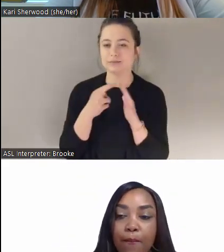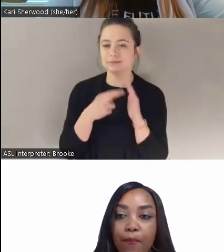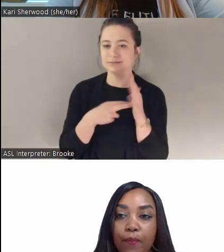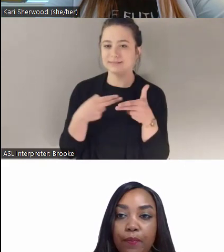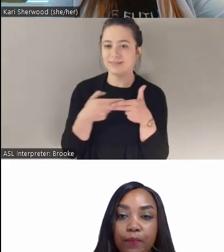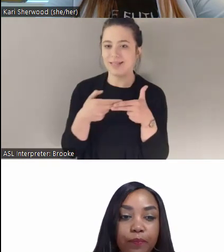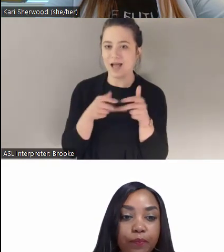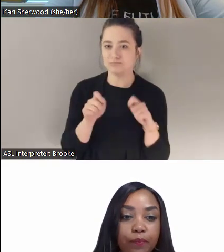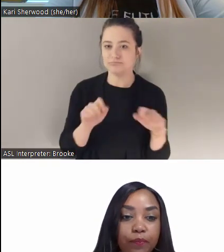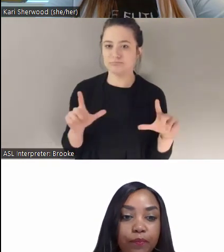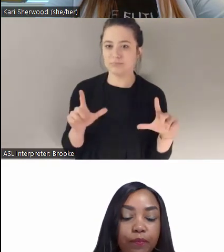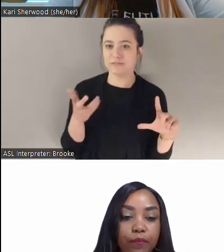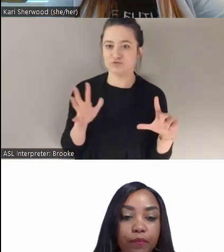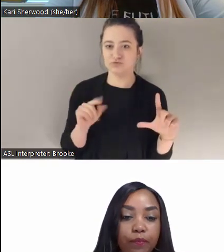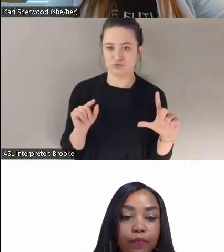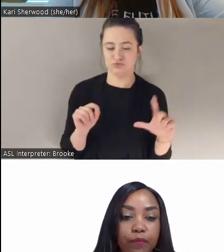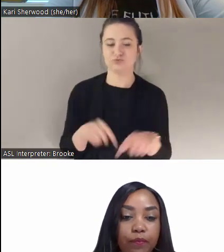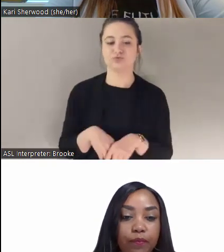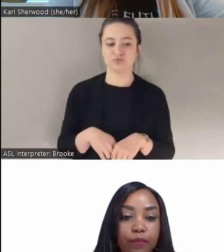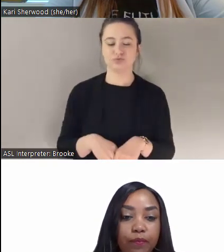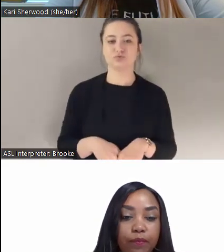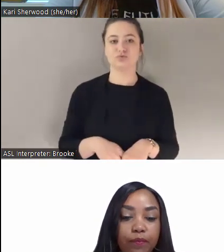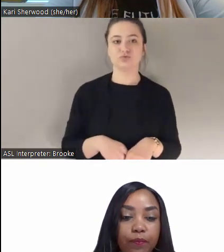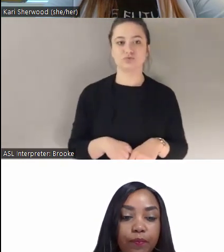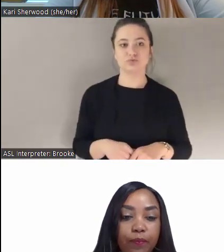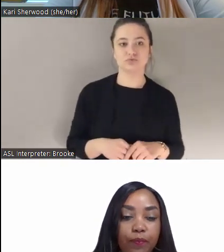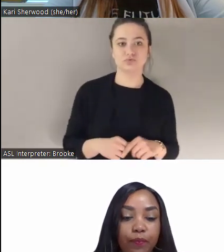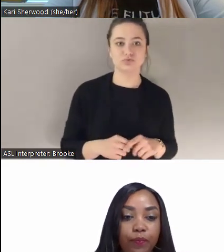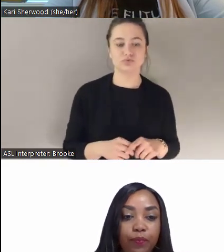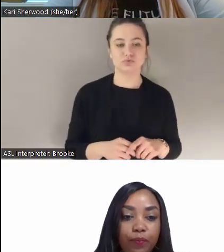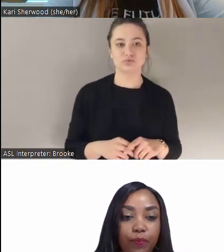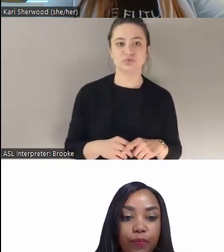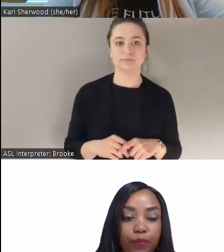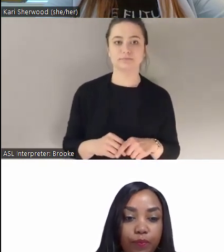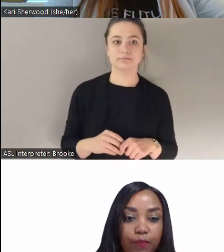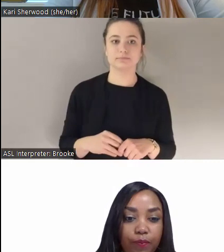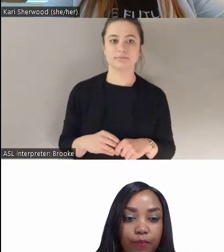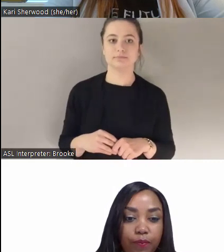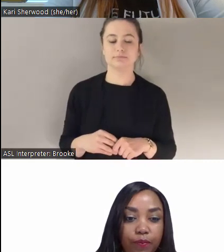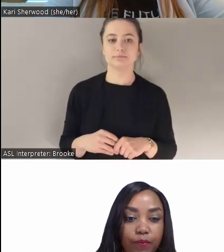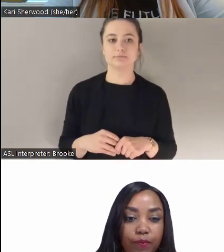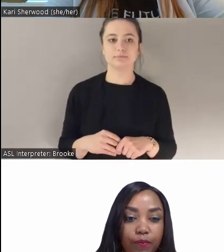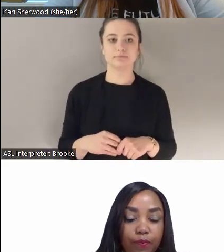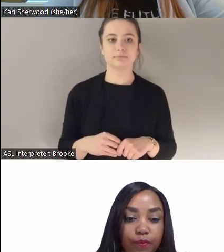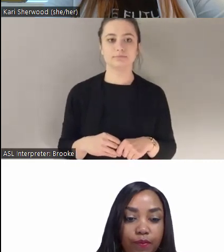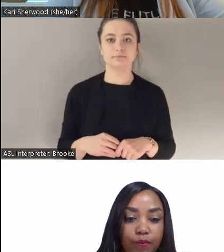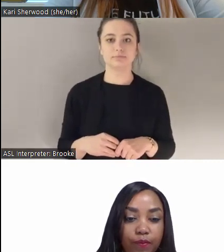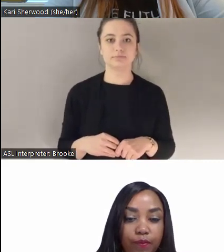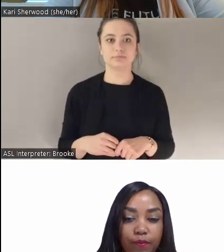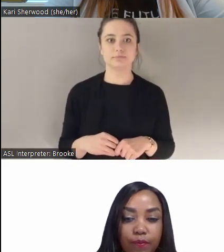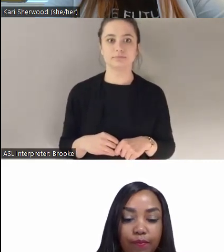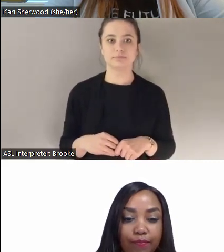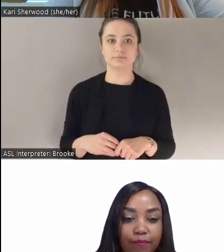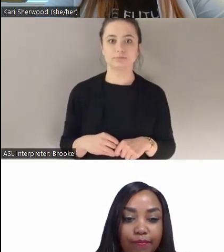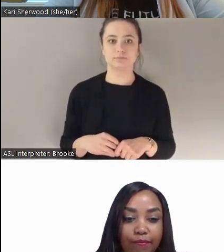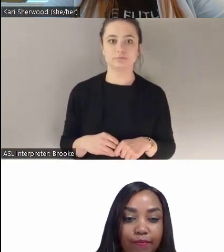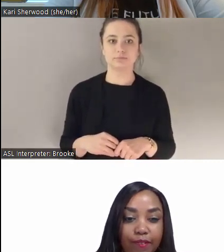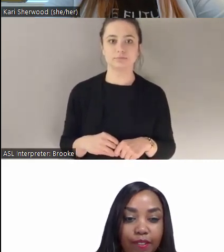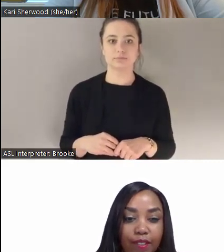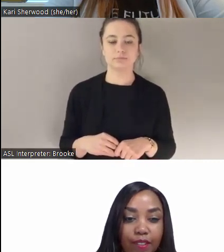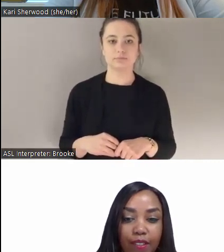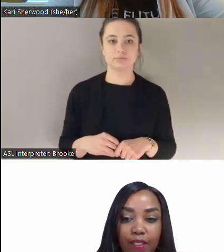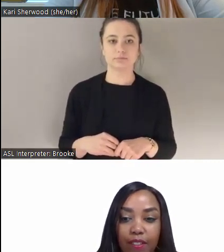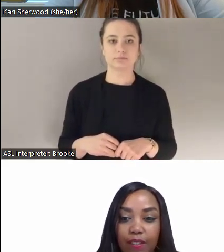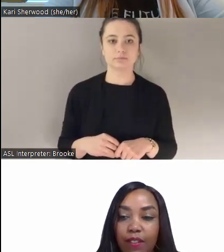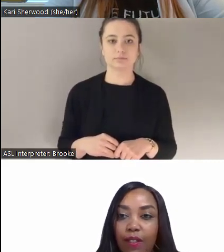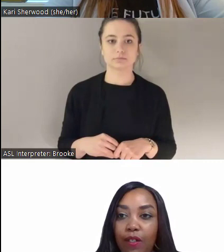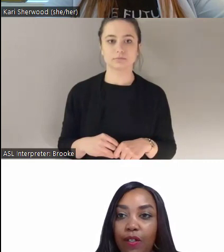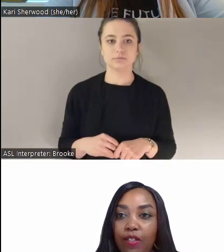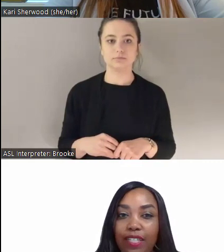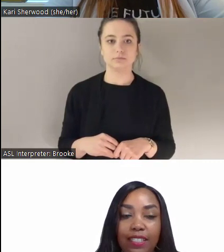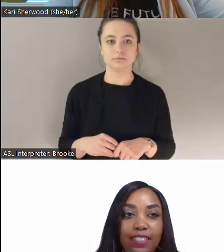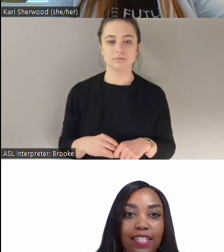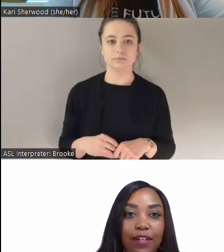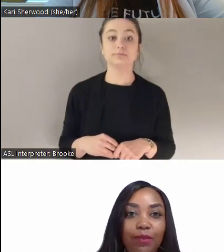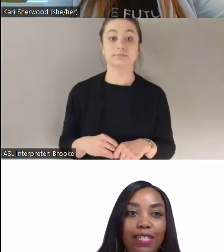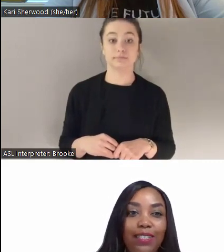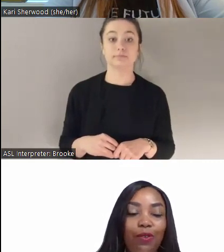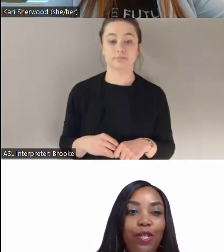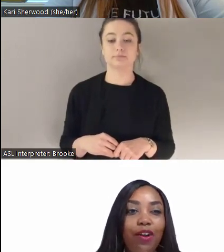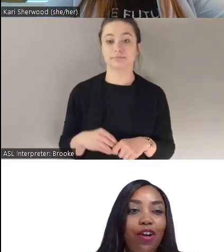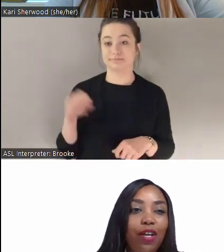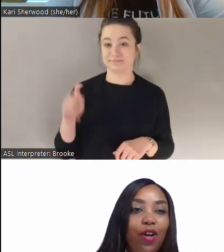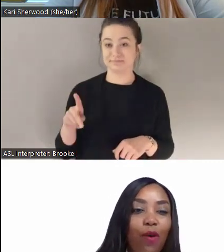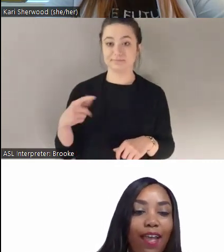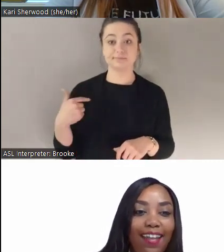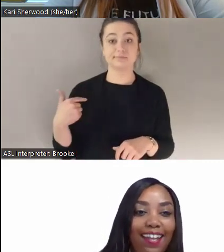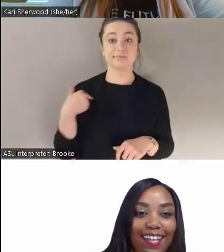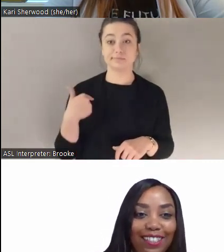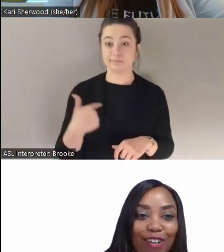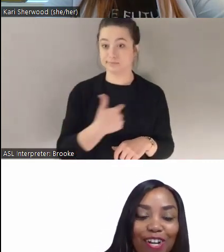All right. This is Tiara speaking. So we're going to go